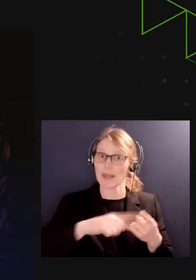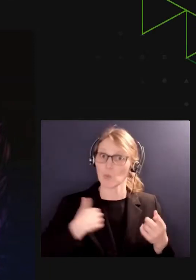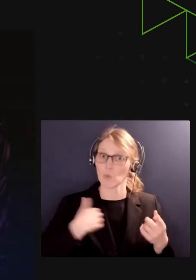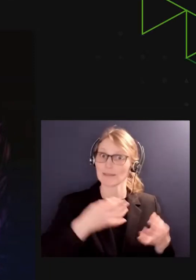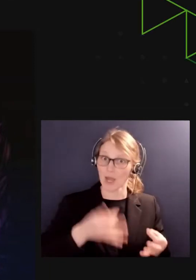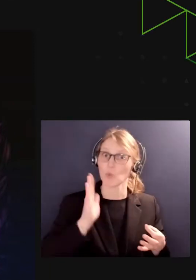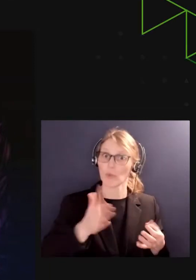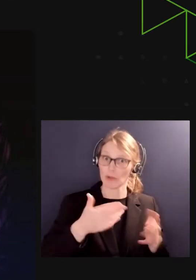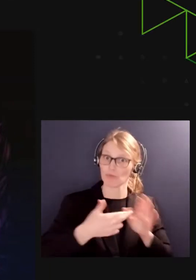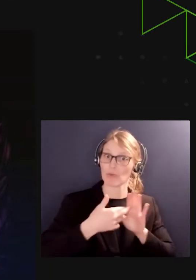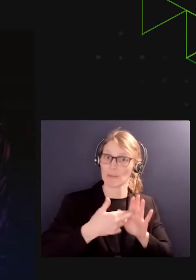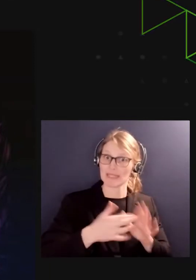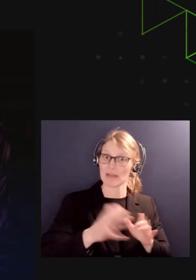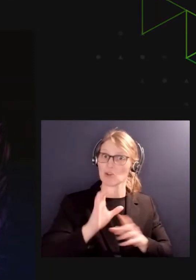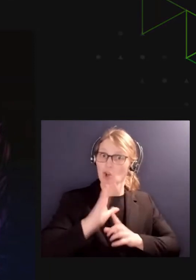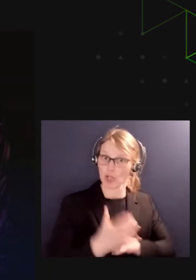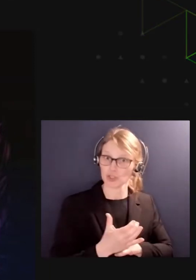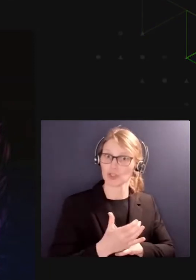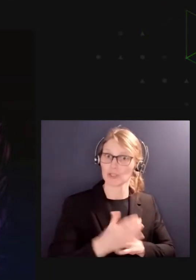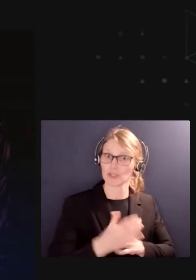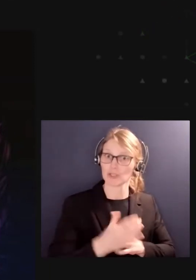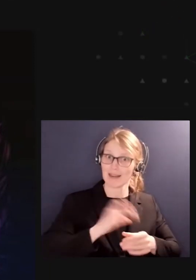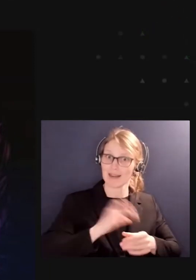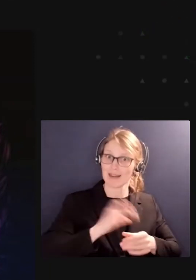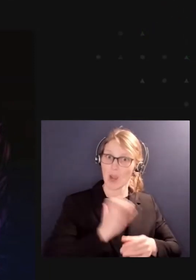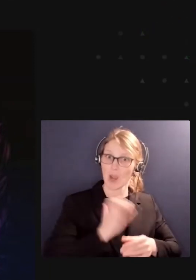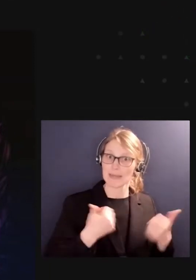that were not part of our team, we did a lot of research